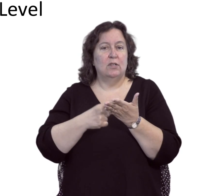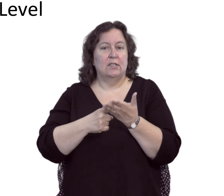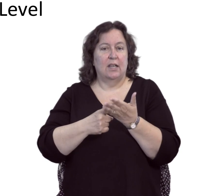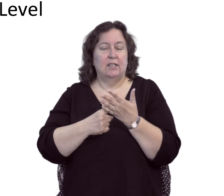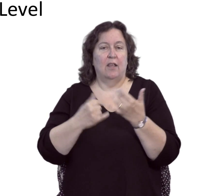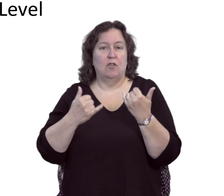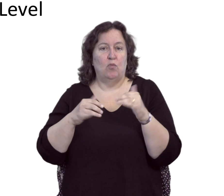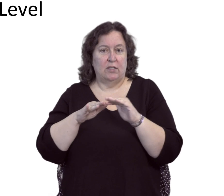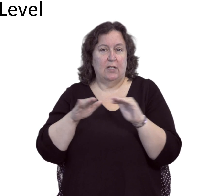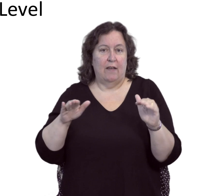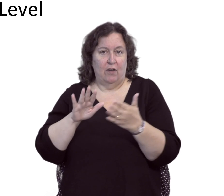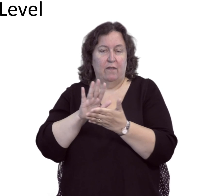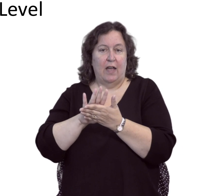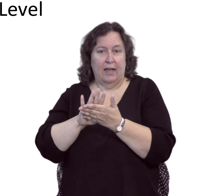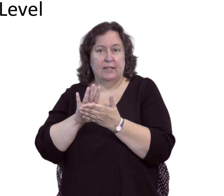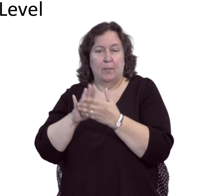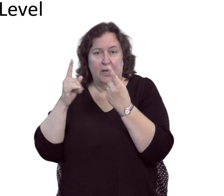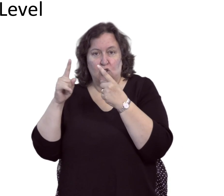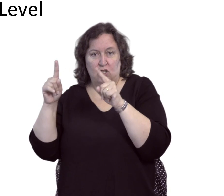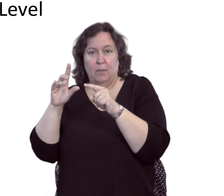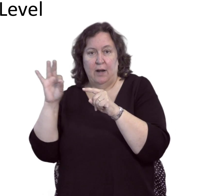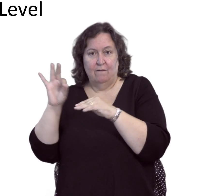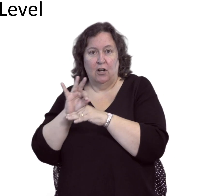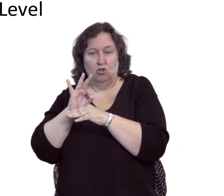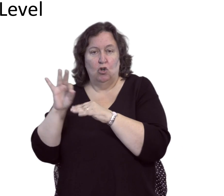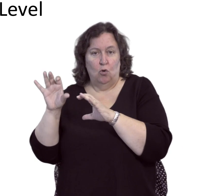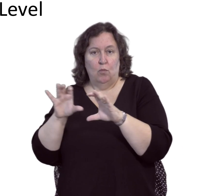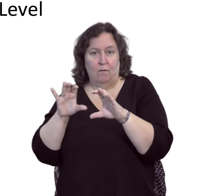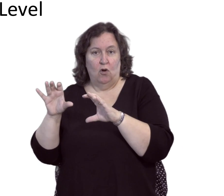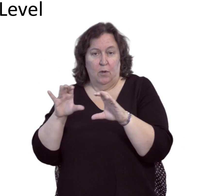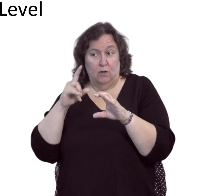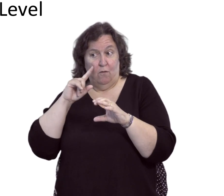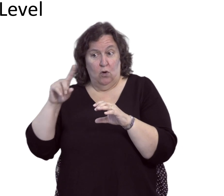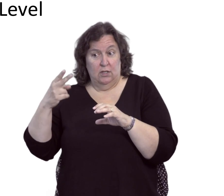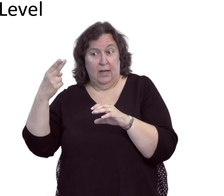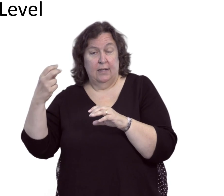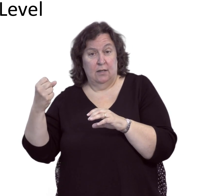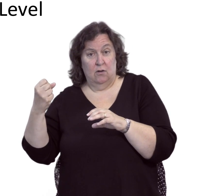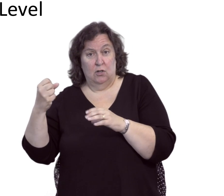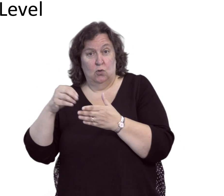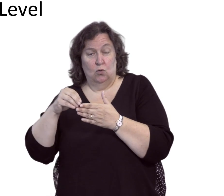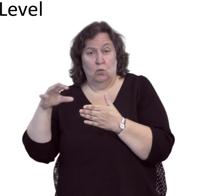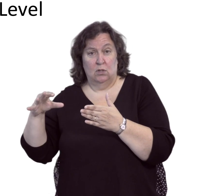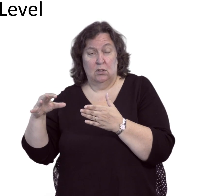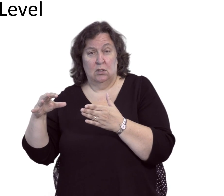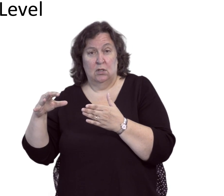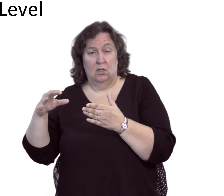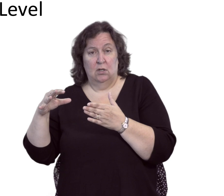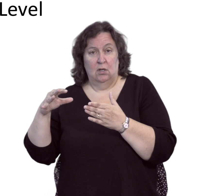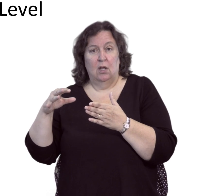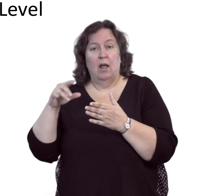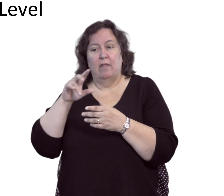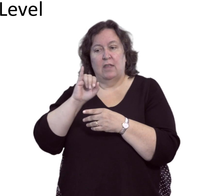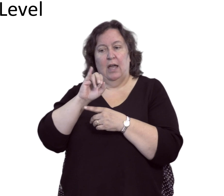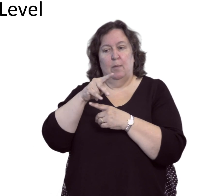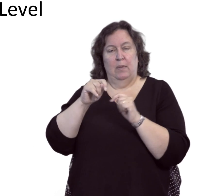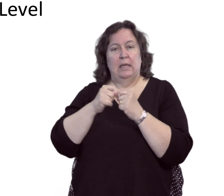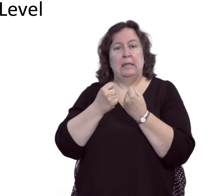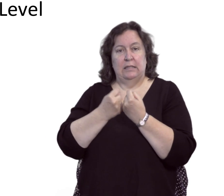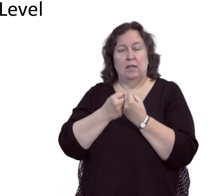When discussing the present level of academic achievement and functional performance for a secondary level student,